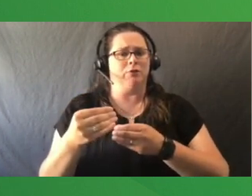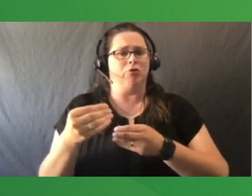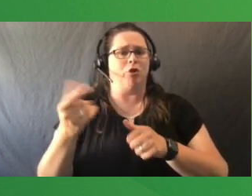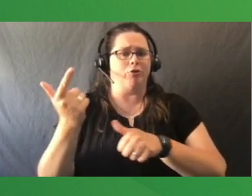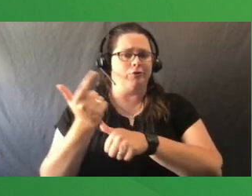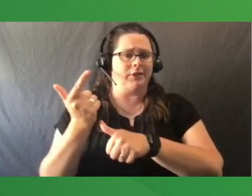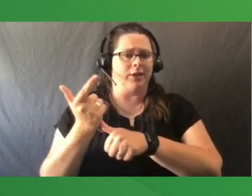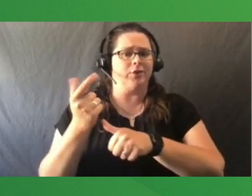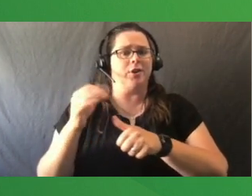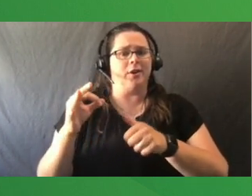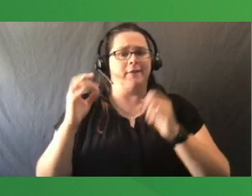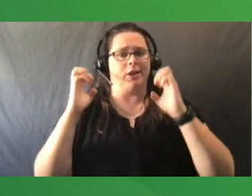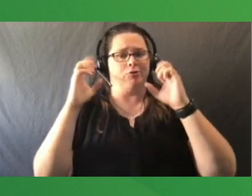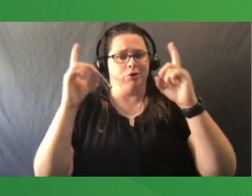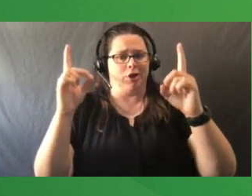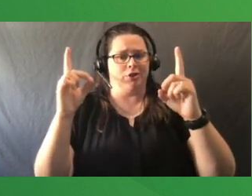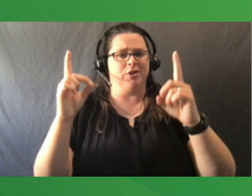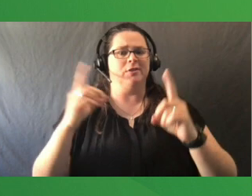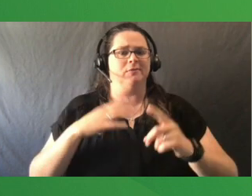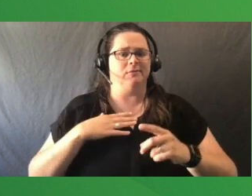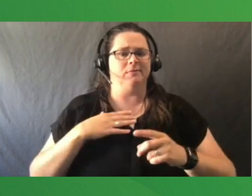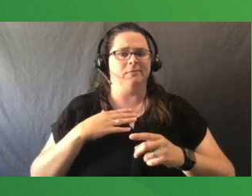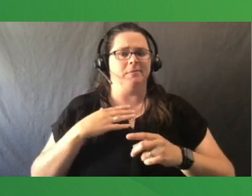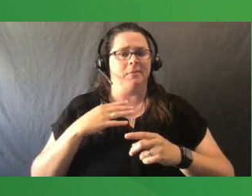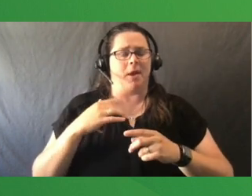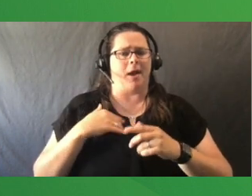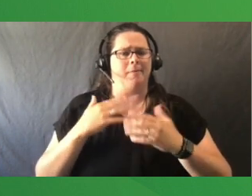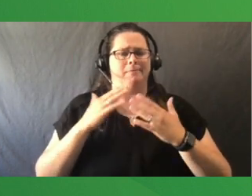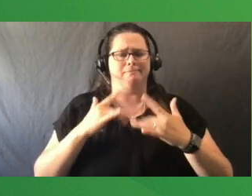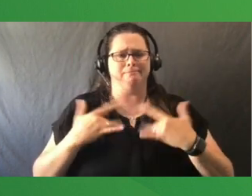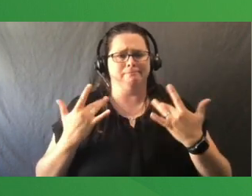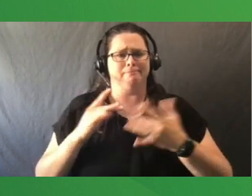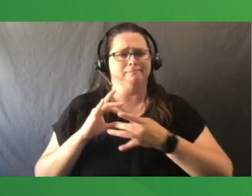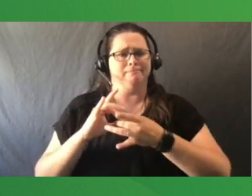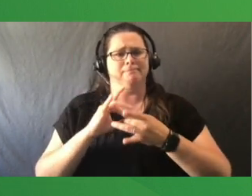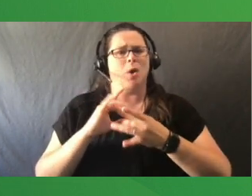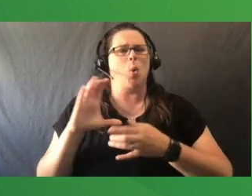delighted to have all of our colleagues from the NSTA with us today.